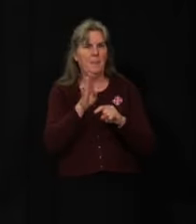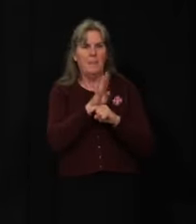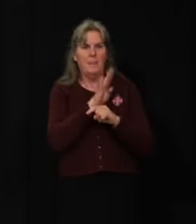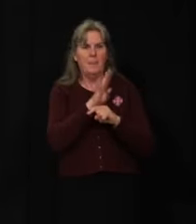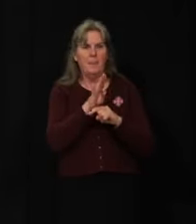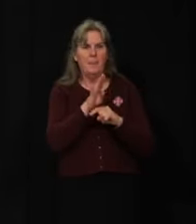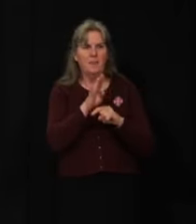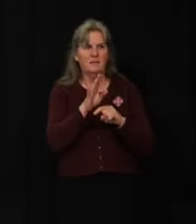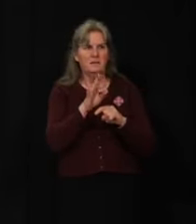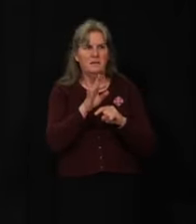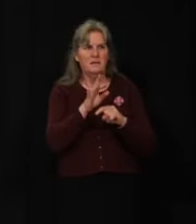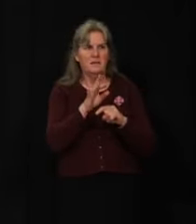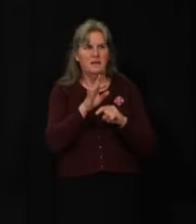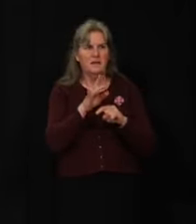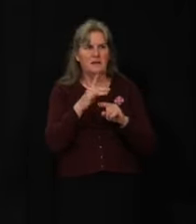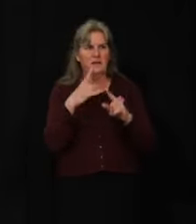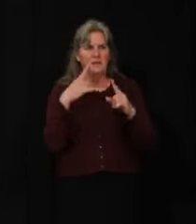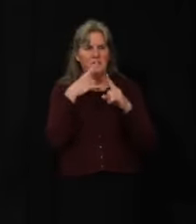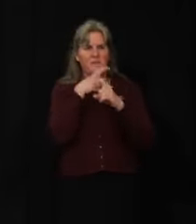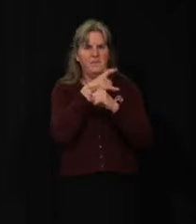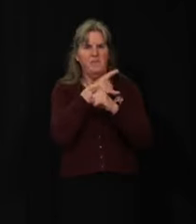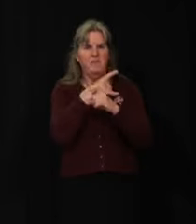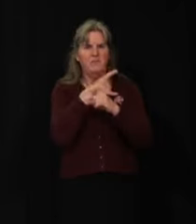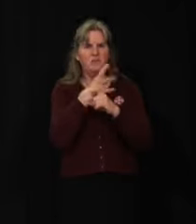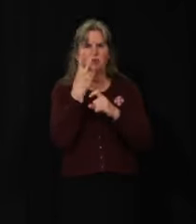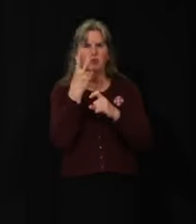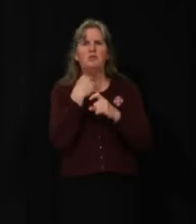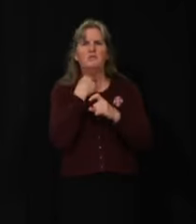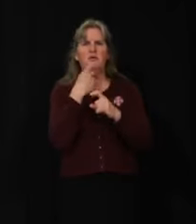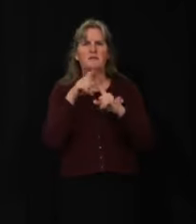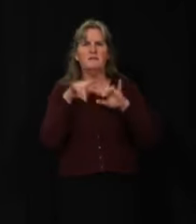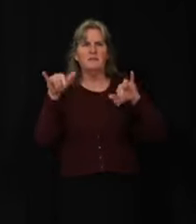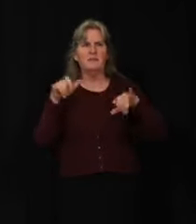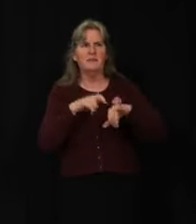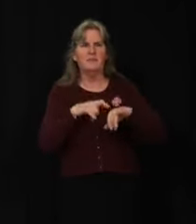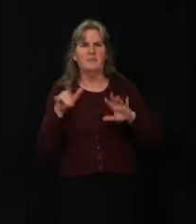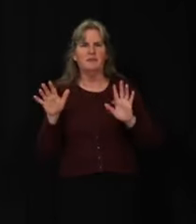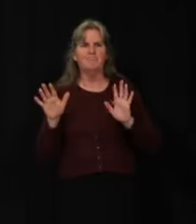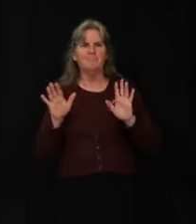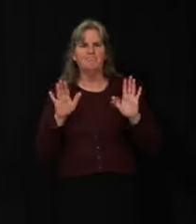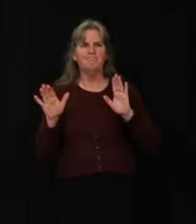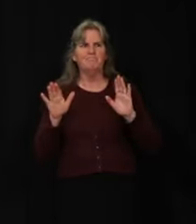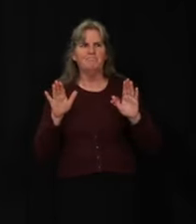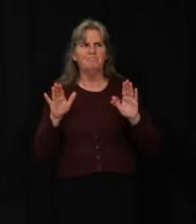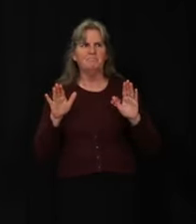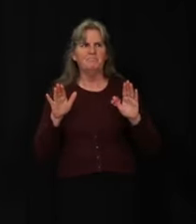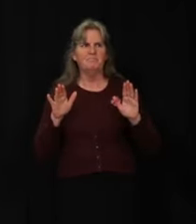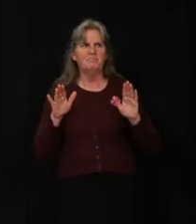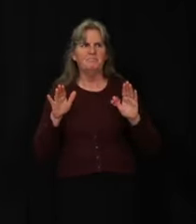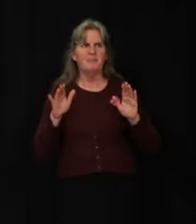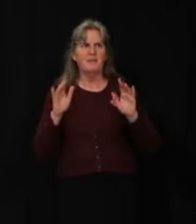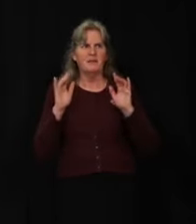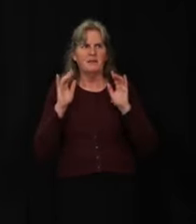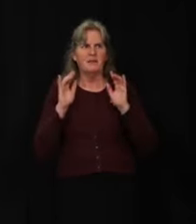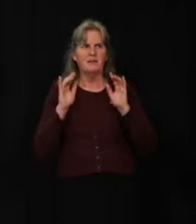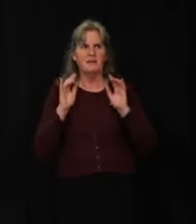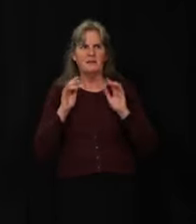operate until the CMO H. lifts the order, guidelines are published and the operational plan is approved.